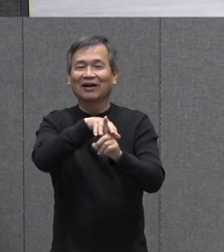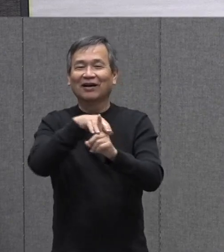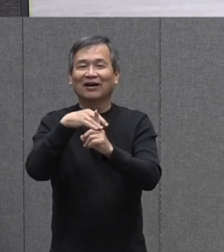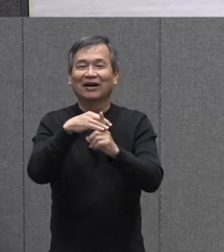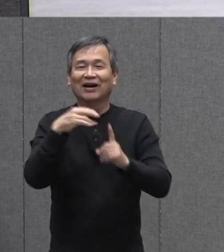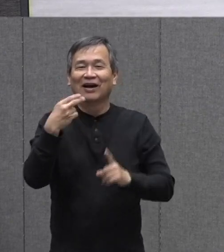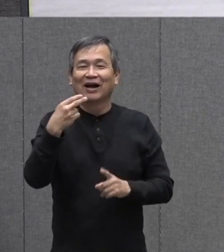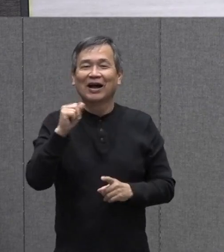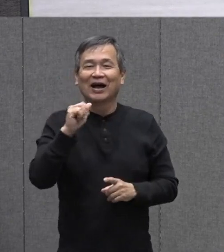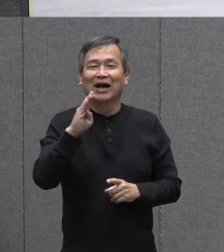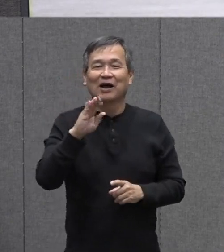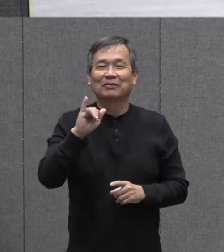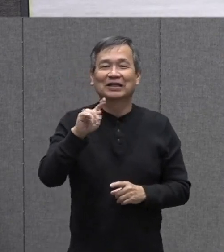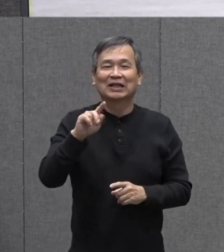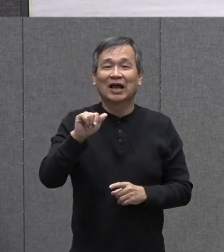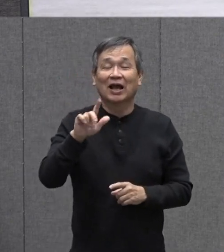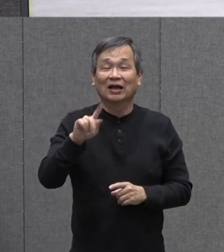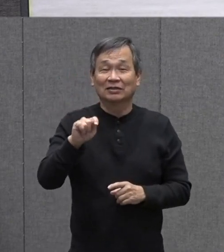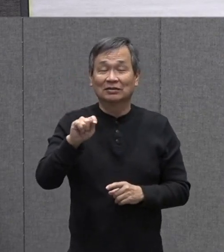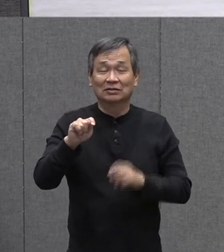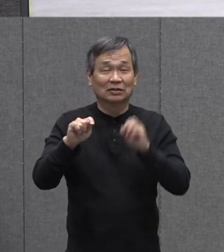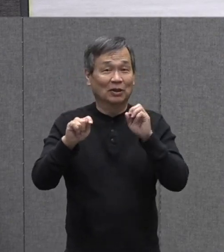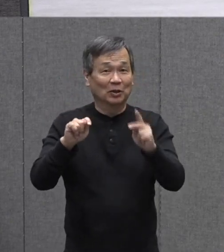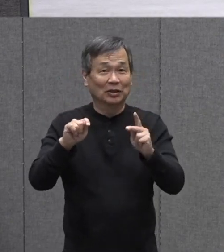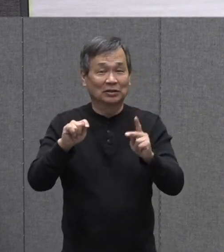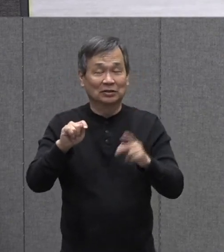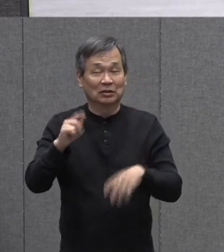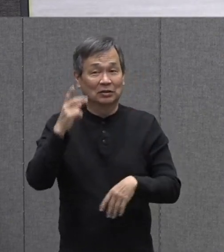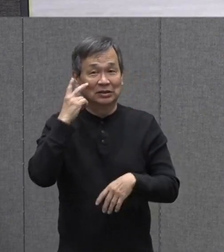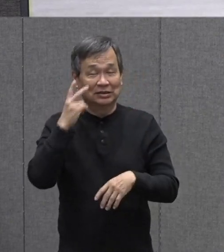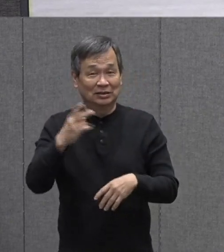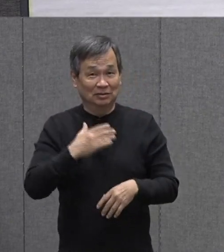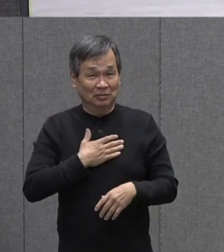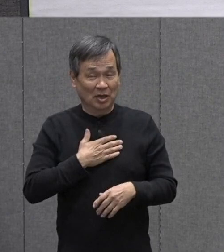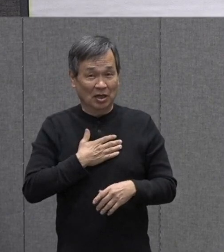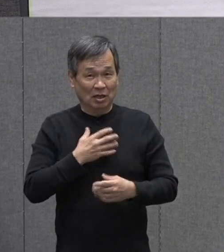So let's take a look at our poem over here. And the first thing I wanna note,